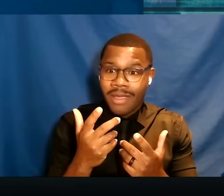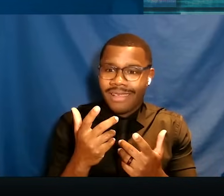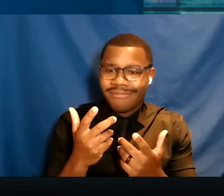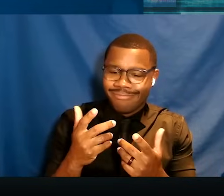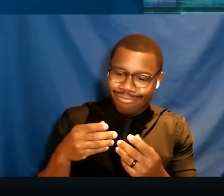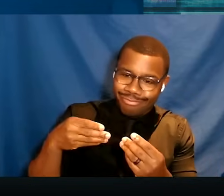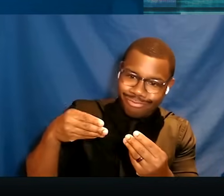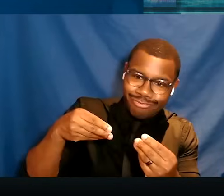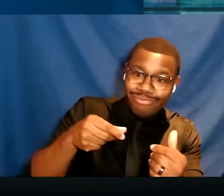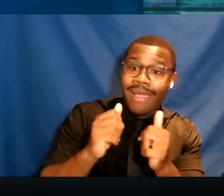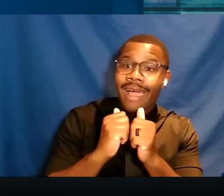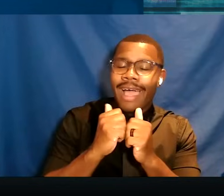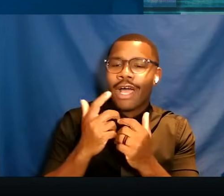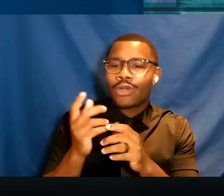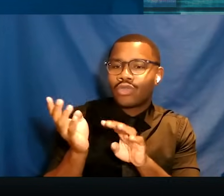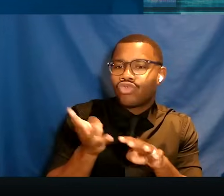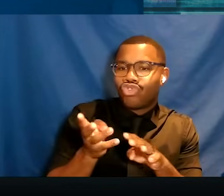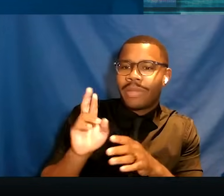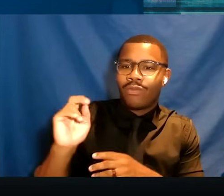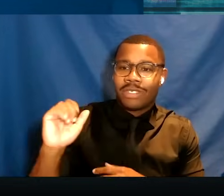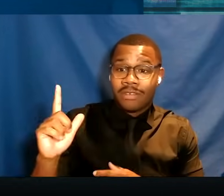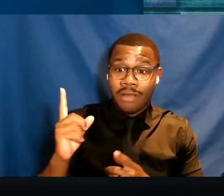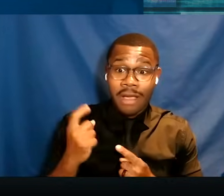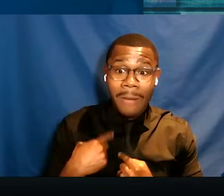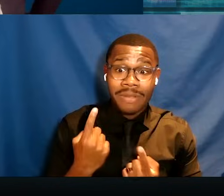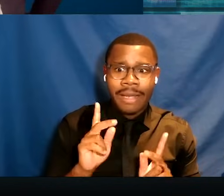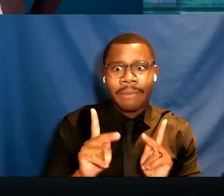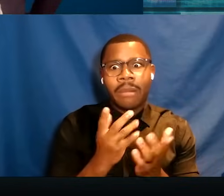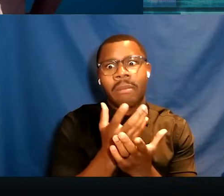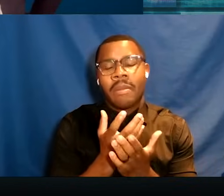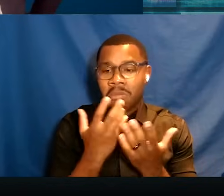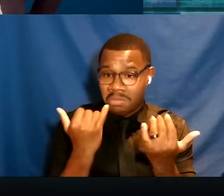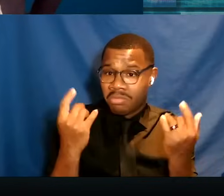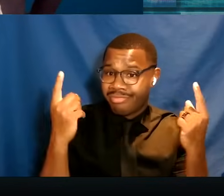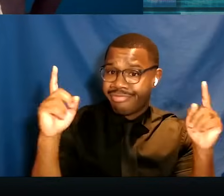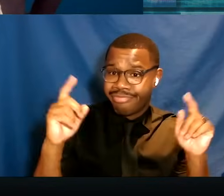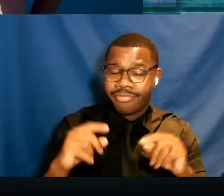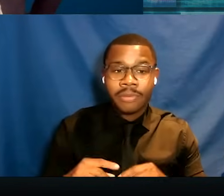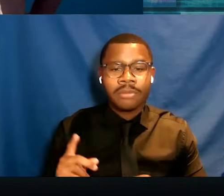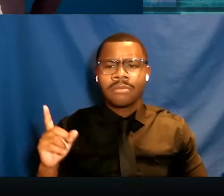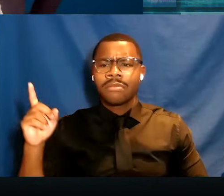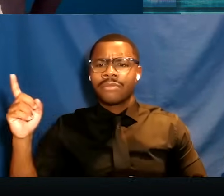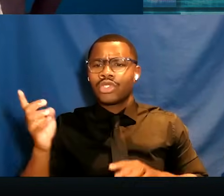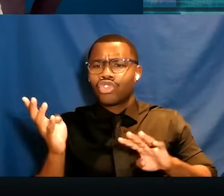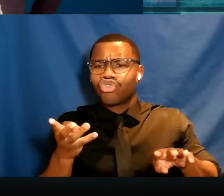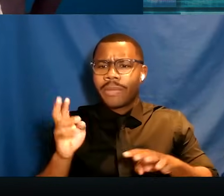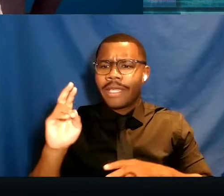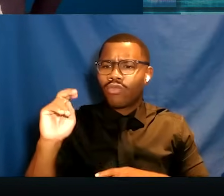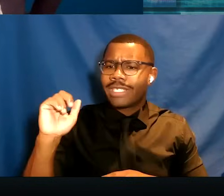which is one of the areas where they have been crying out for it the most. Yeah, I mean that streaming residual's increase. You know, a lot of people have been focused on